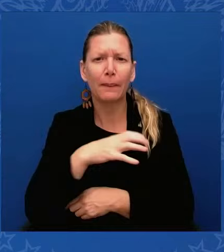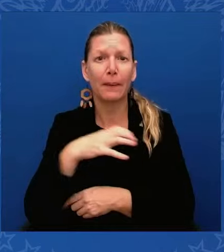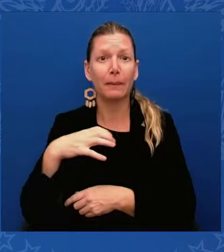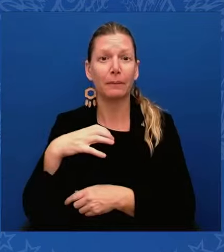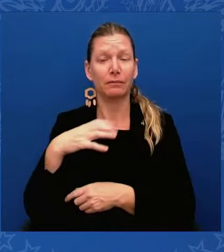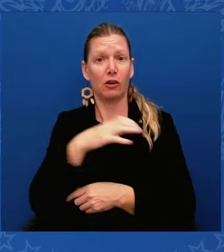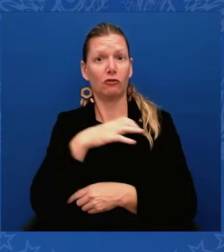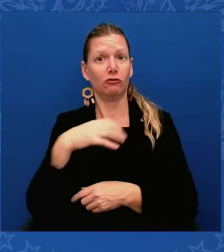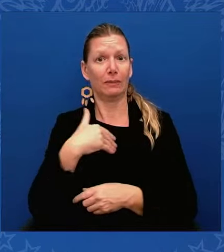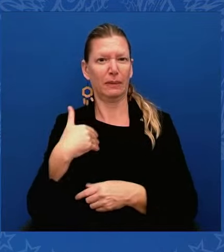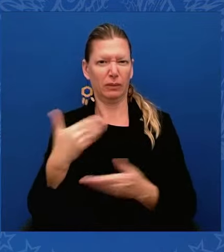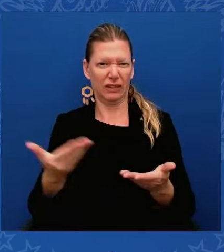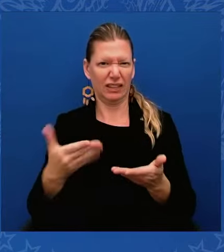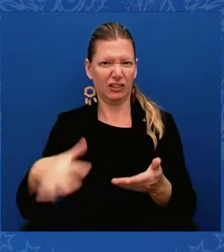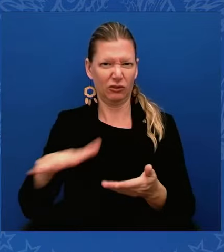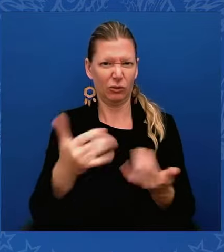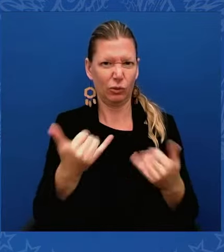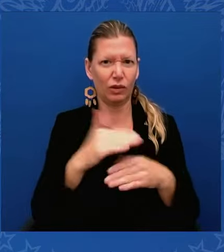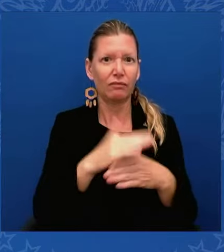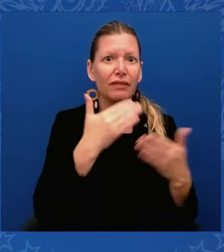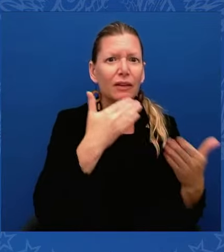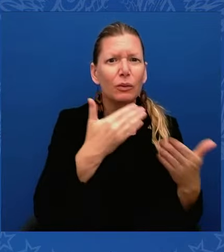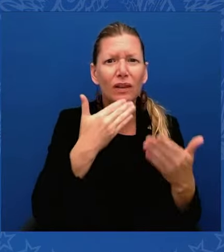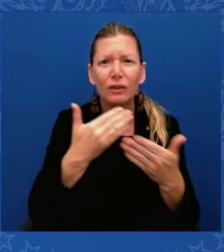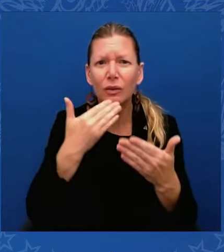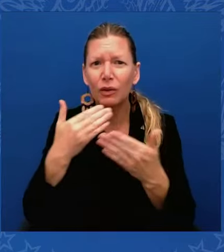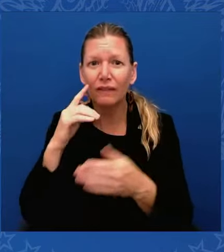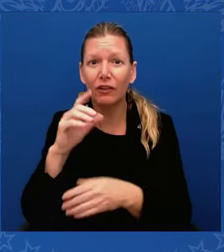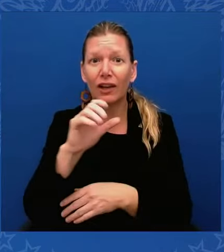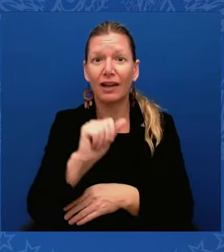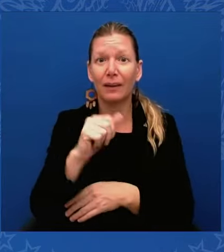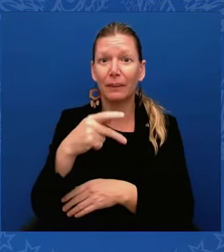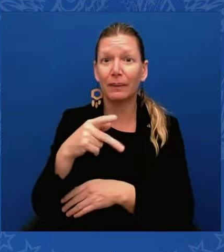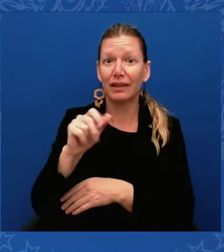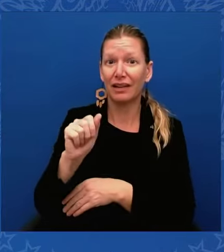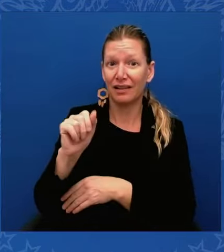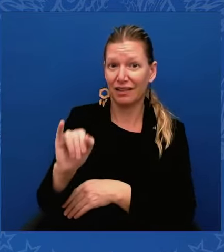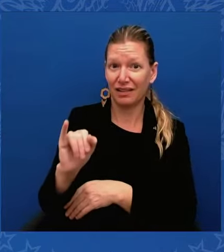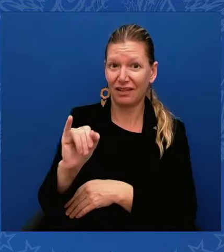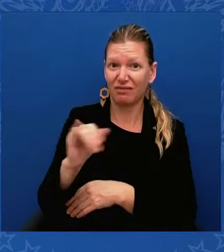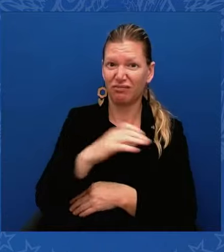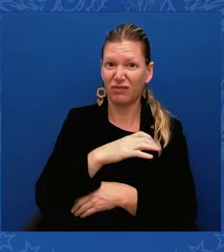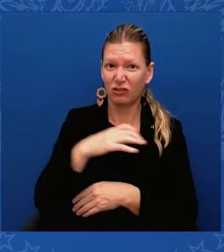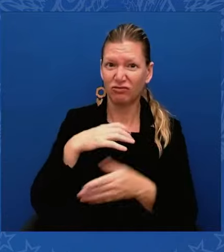for 30 years of empowering AANHPI leaders all across the country.